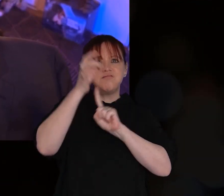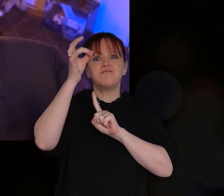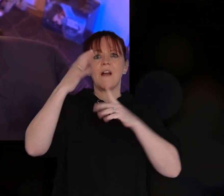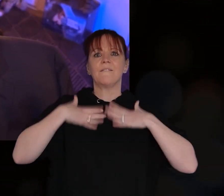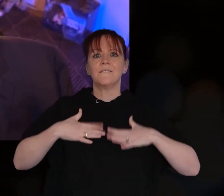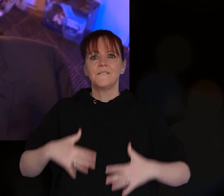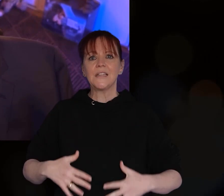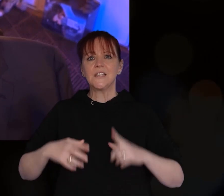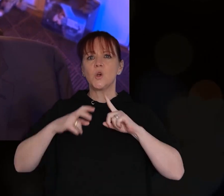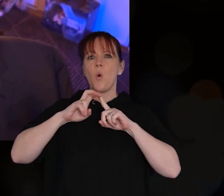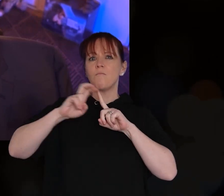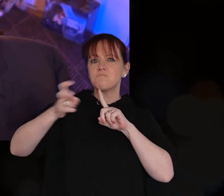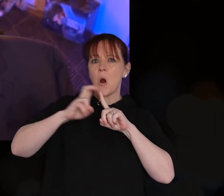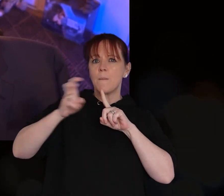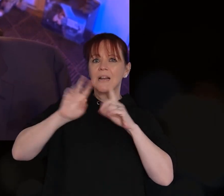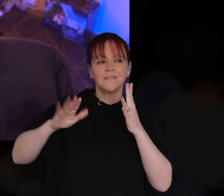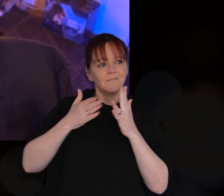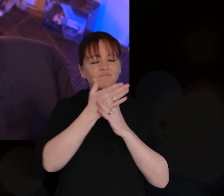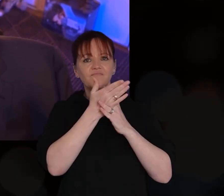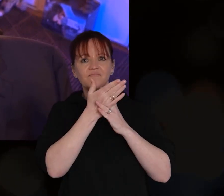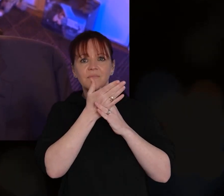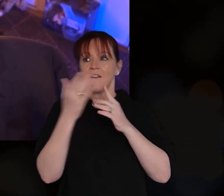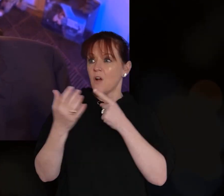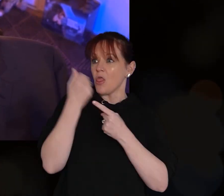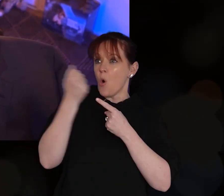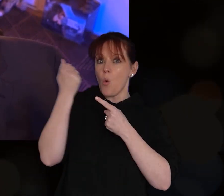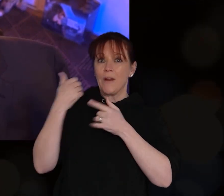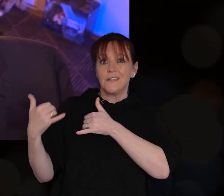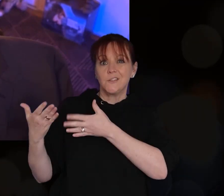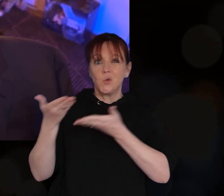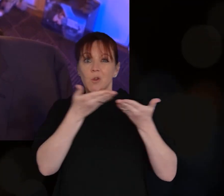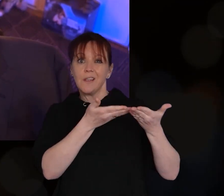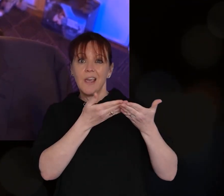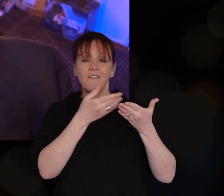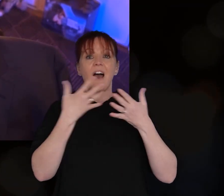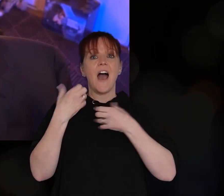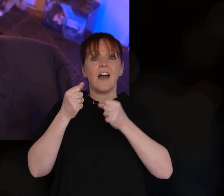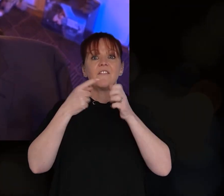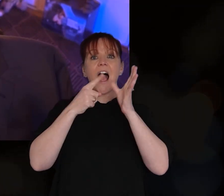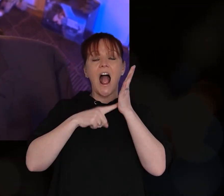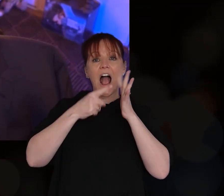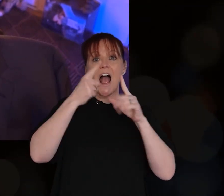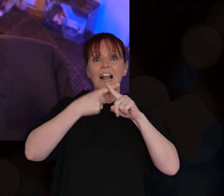To present the winner we have the one and only Alex Jones, otherwise known as WallsiesDGP.